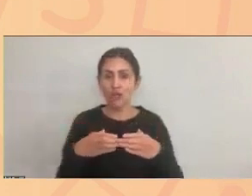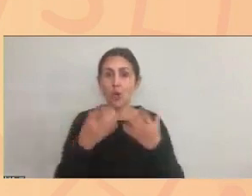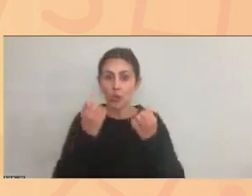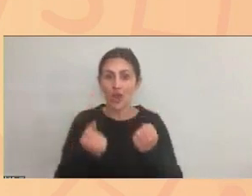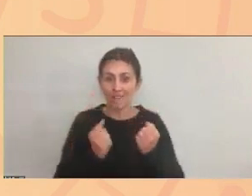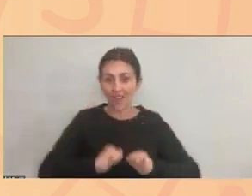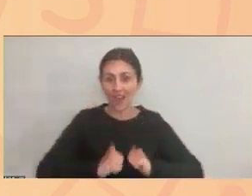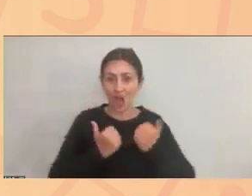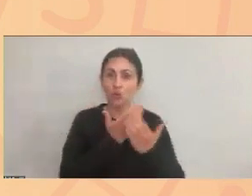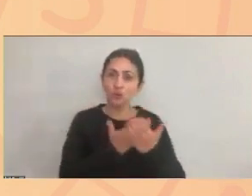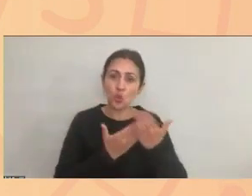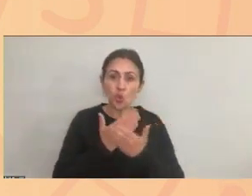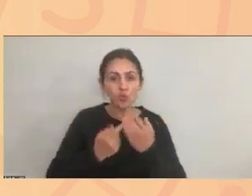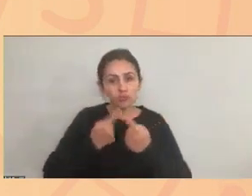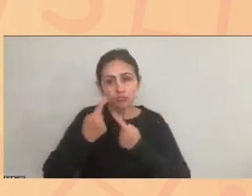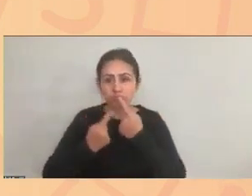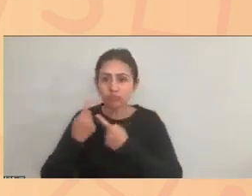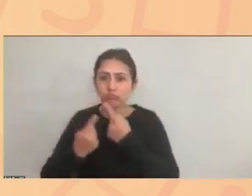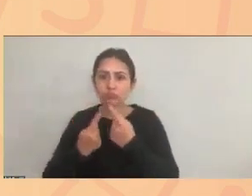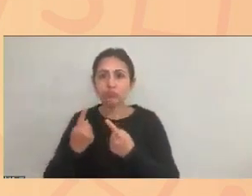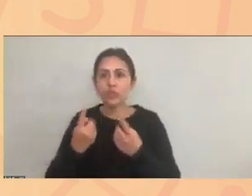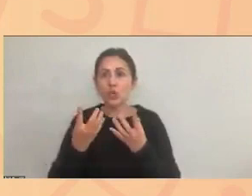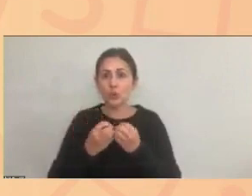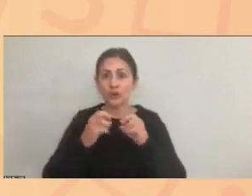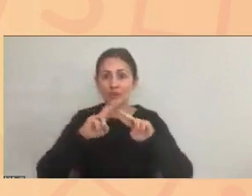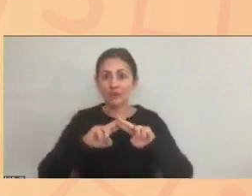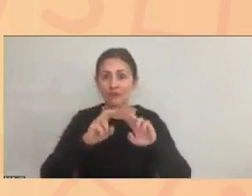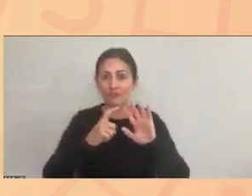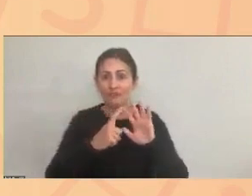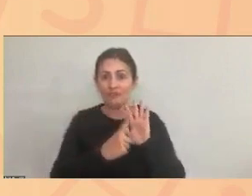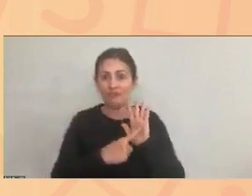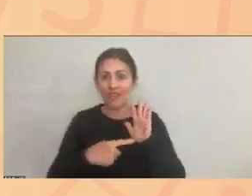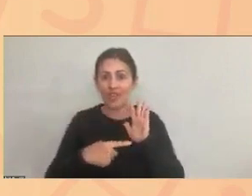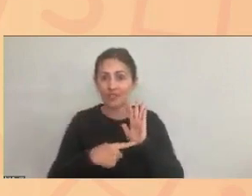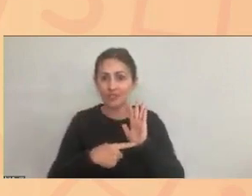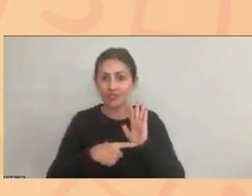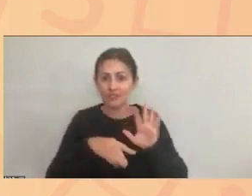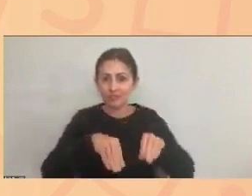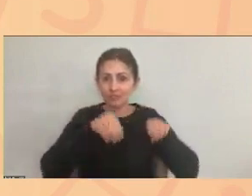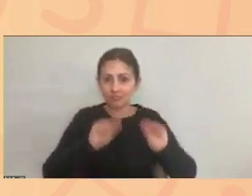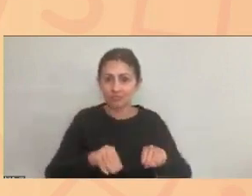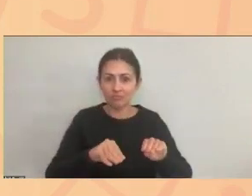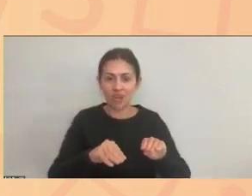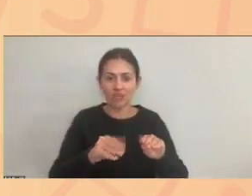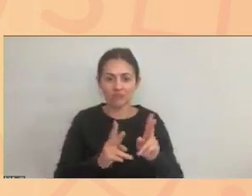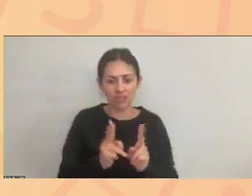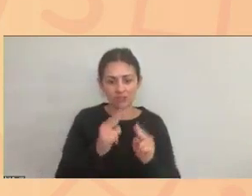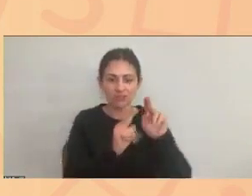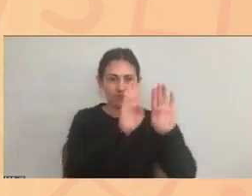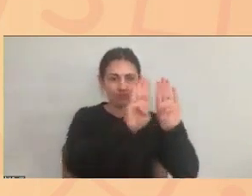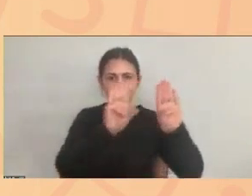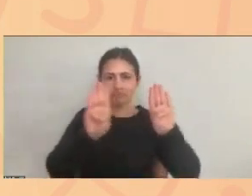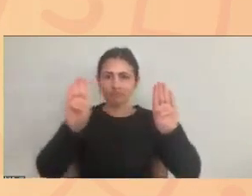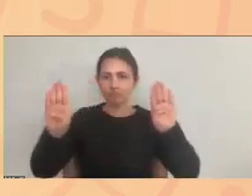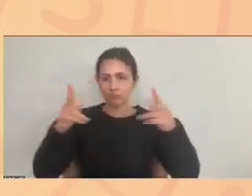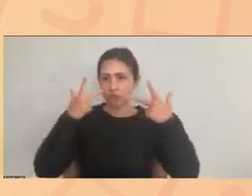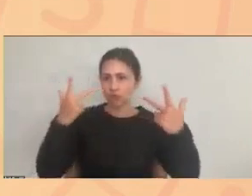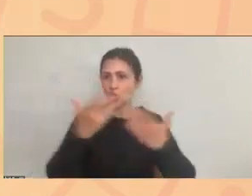(UNKNOWN) storyboard and going out on country.